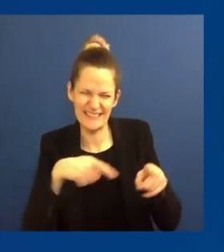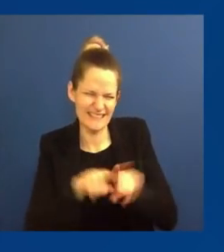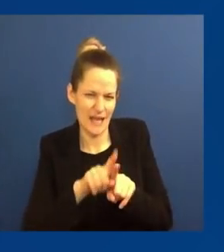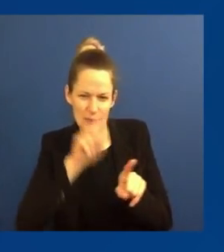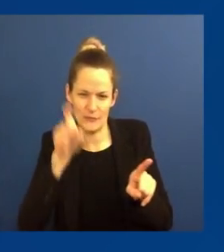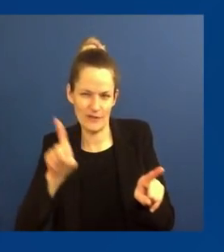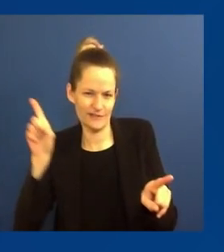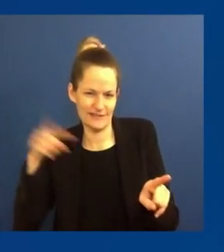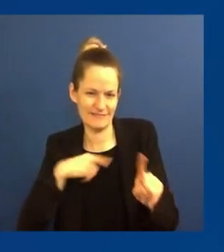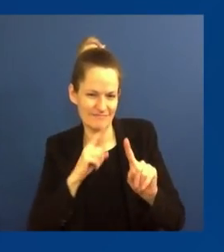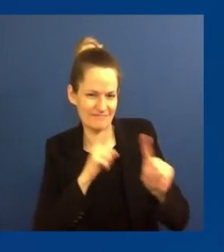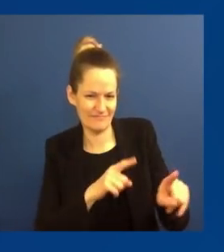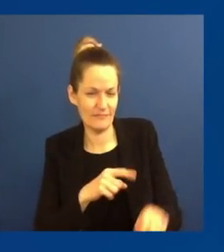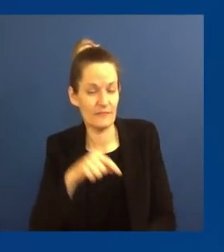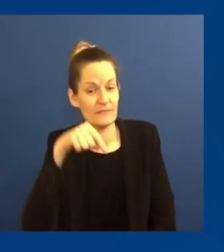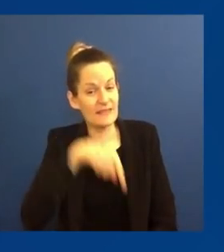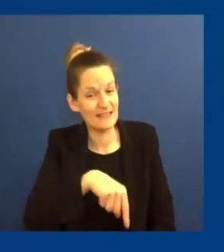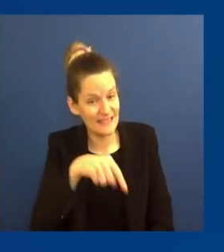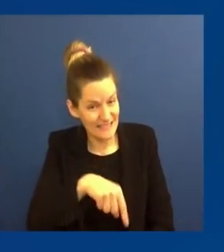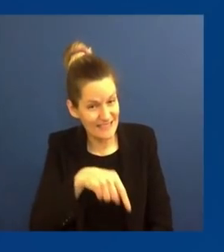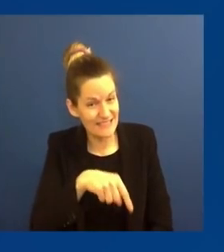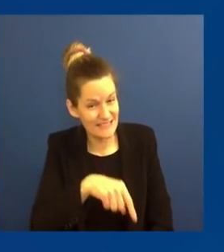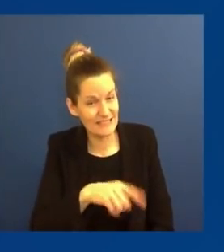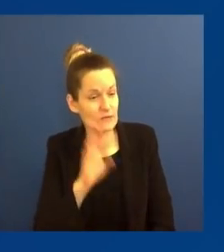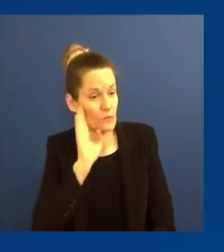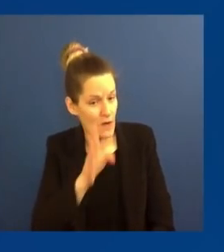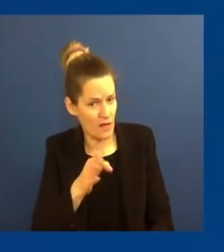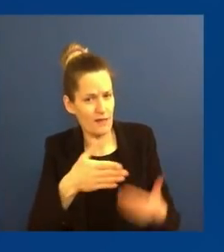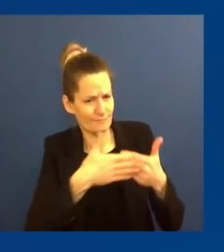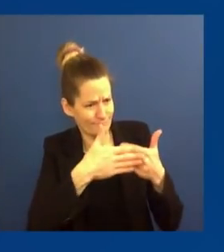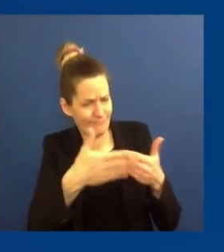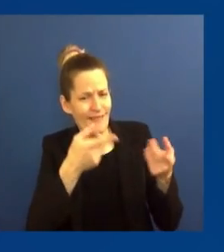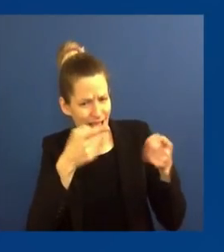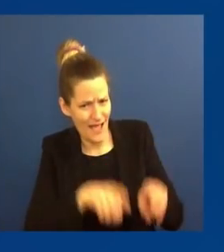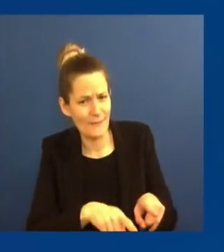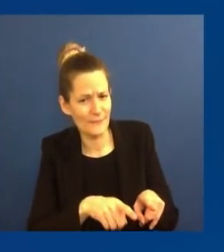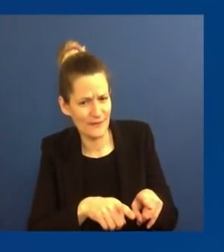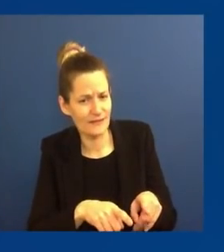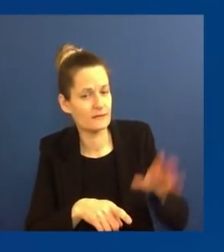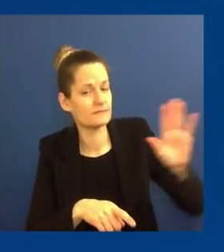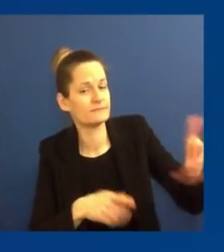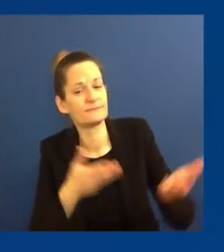and this will or will not get an EUA from the FDA, based on what they do very well --